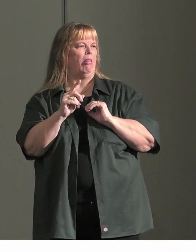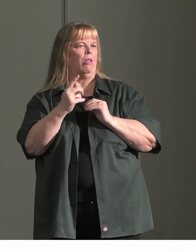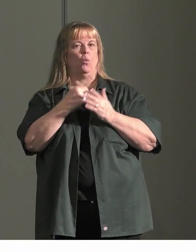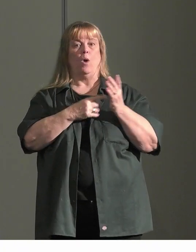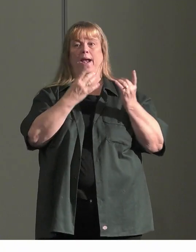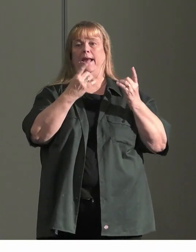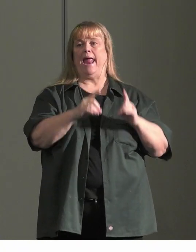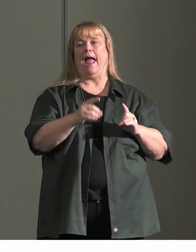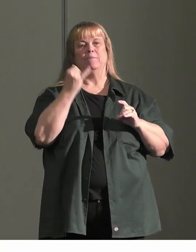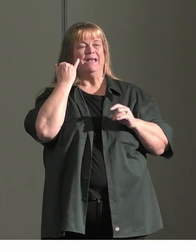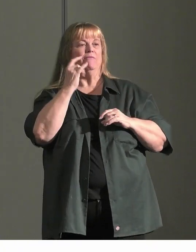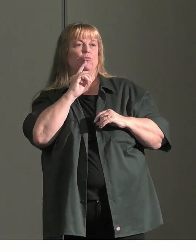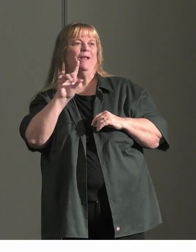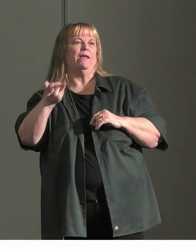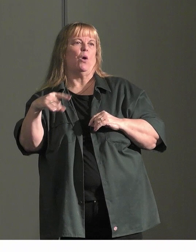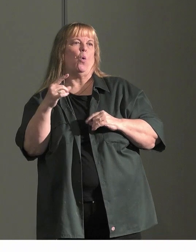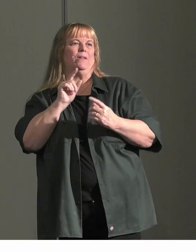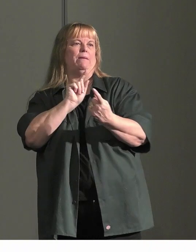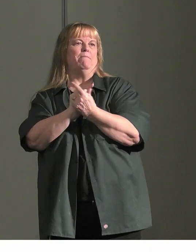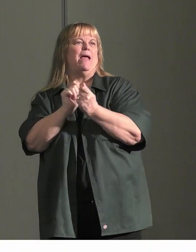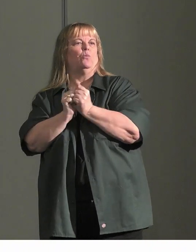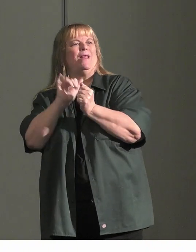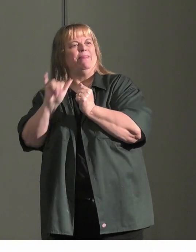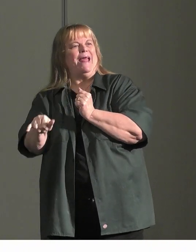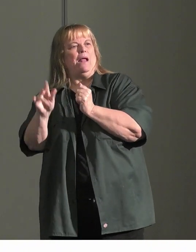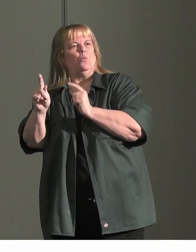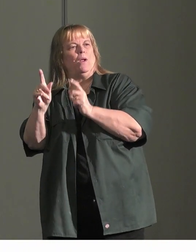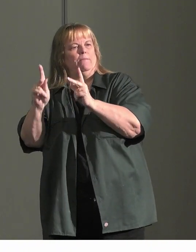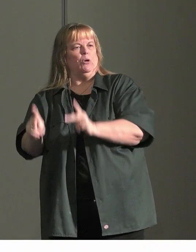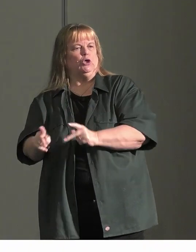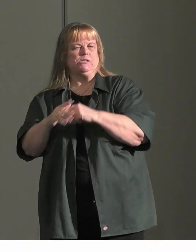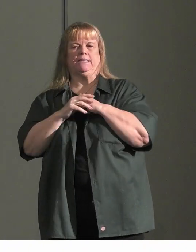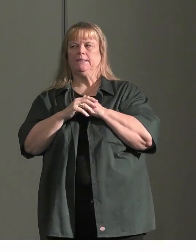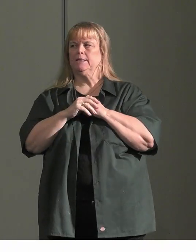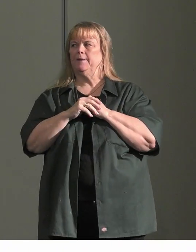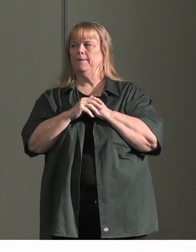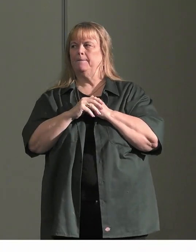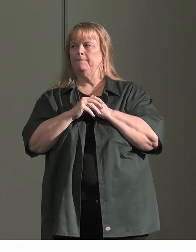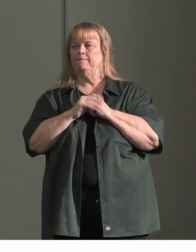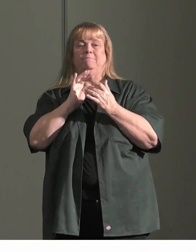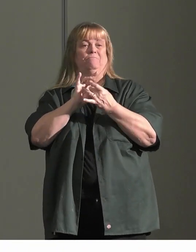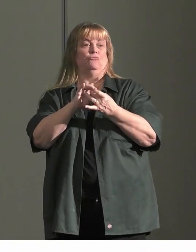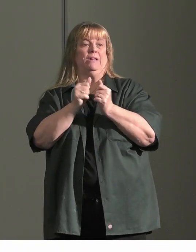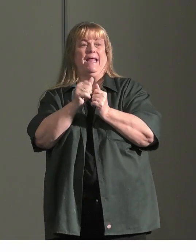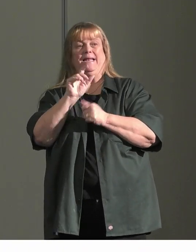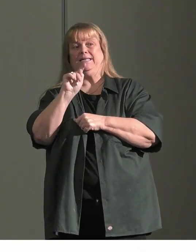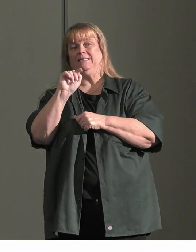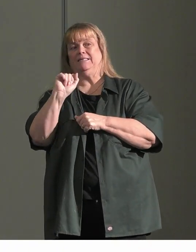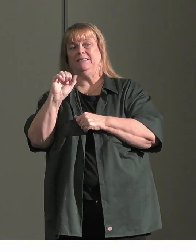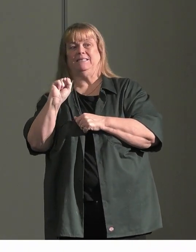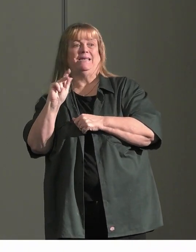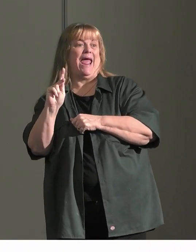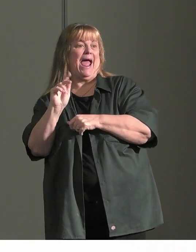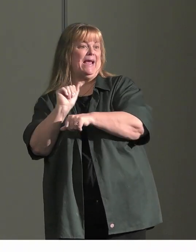happen if you had only met with this one person. And in terms of tasks, that we were doing, we were